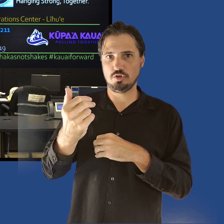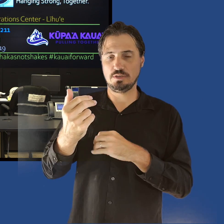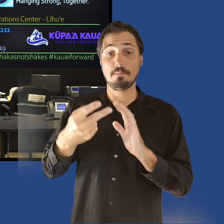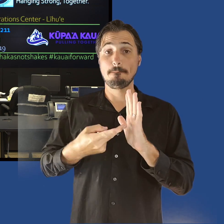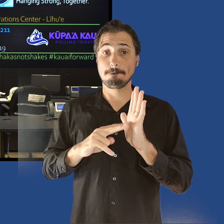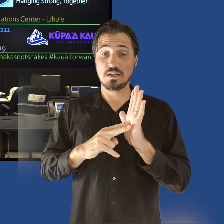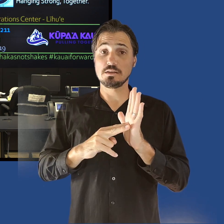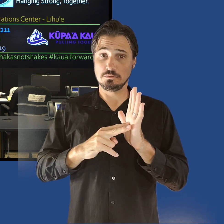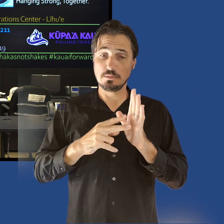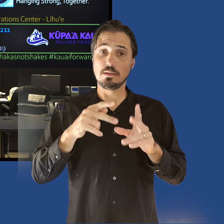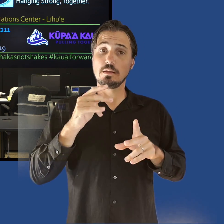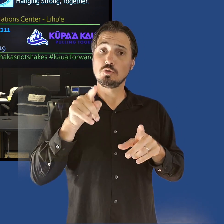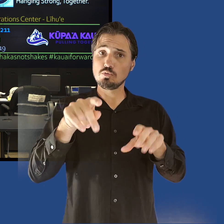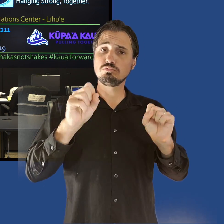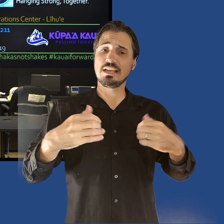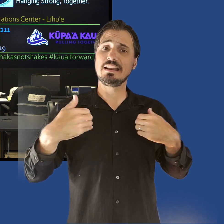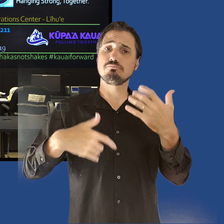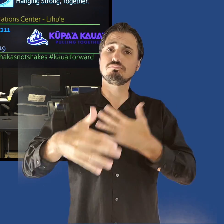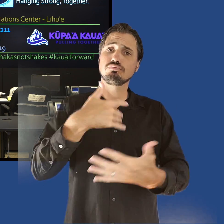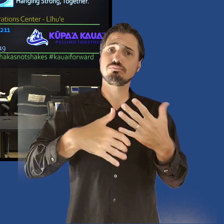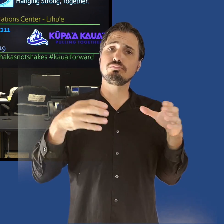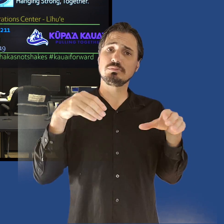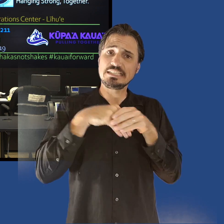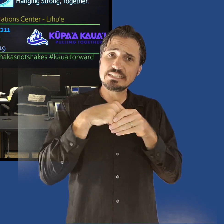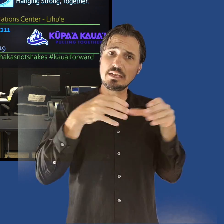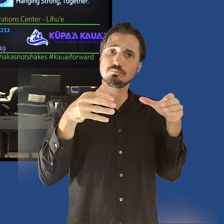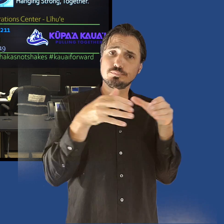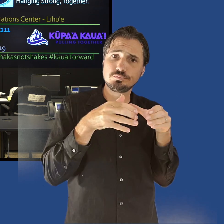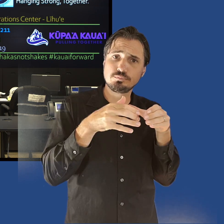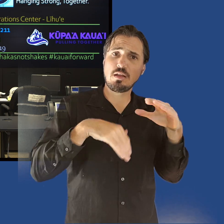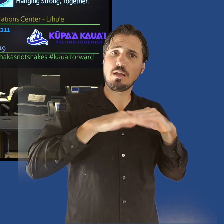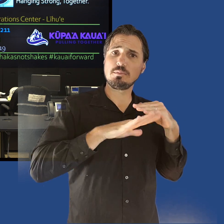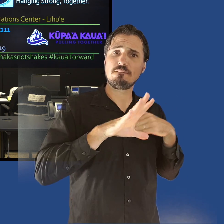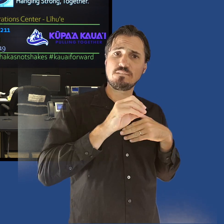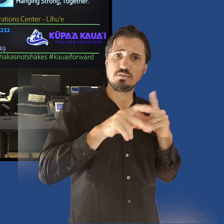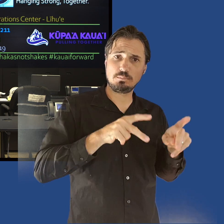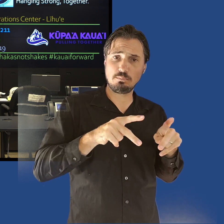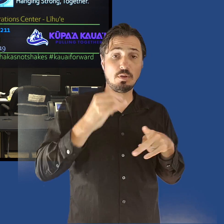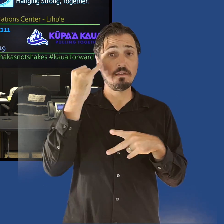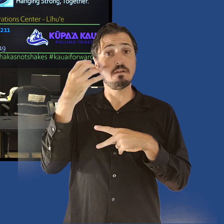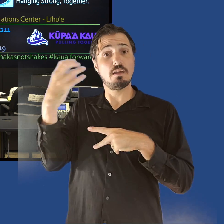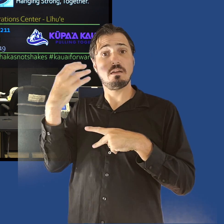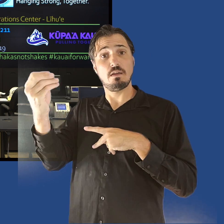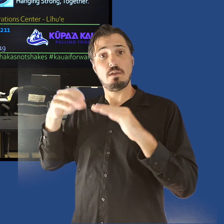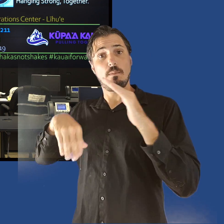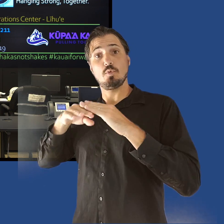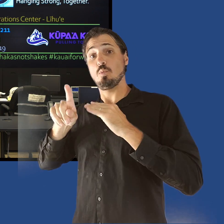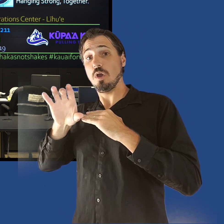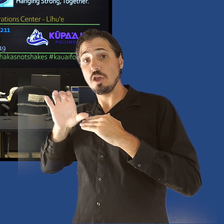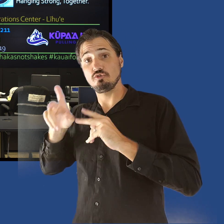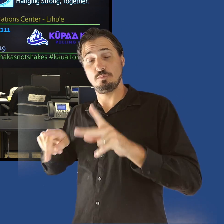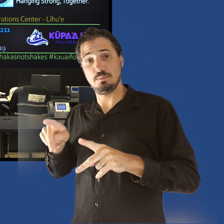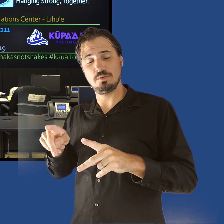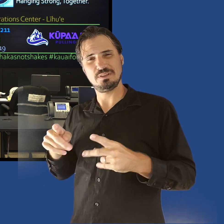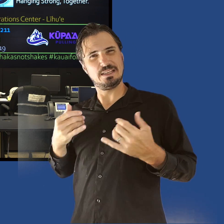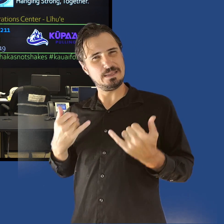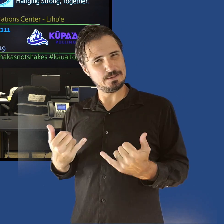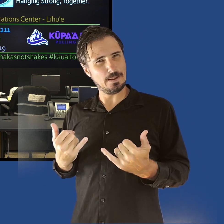Rule 13 increases indoor gatherings to 50 people and outdoor gatherings to up to 100 people.